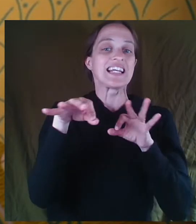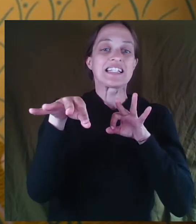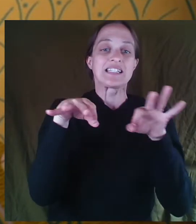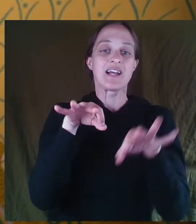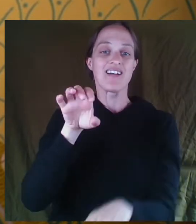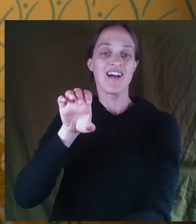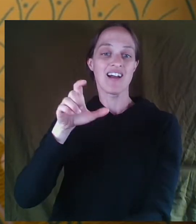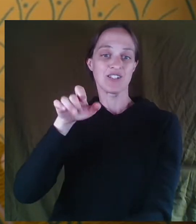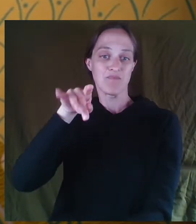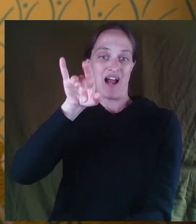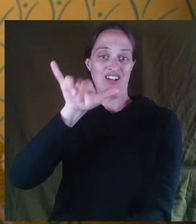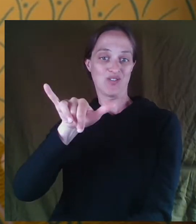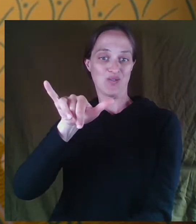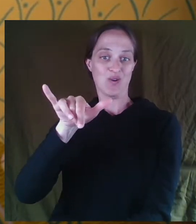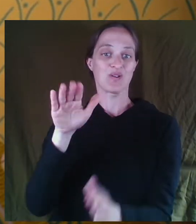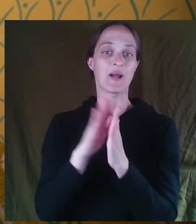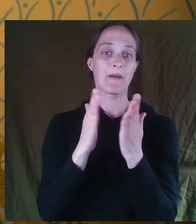and I'm excited to start that out with you.